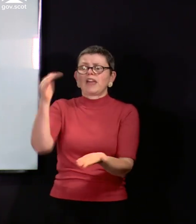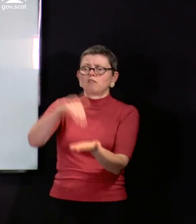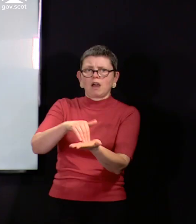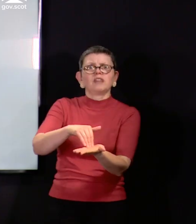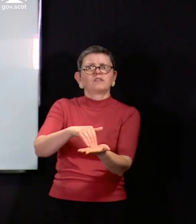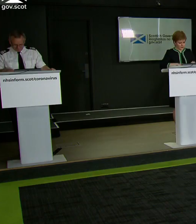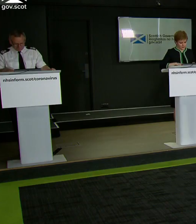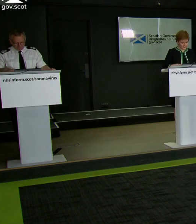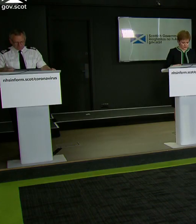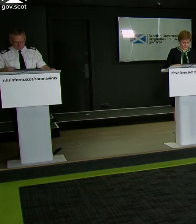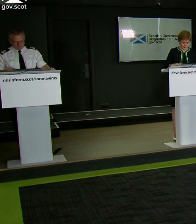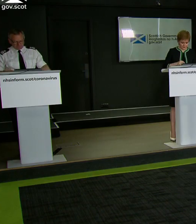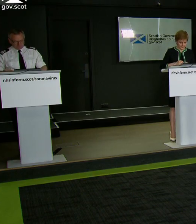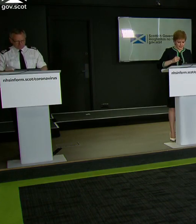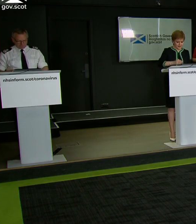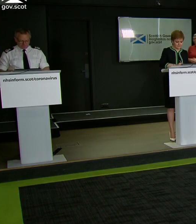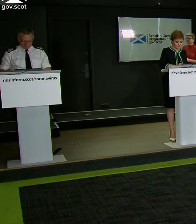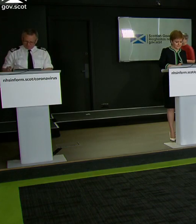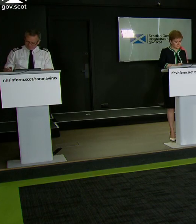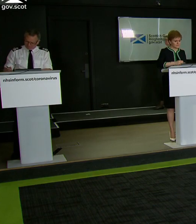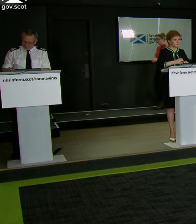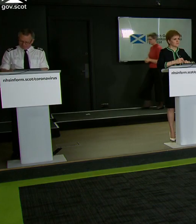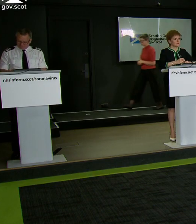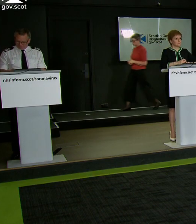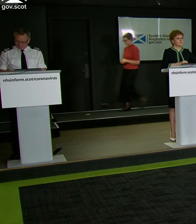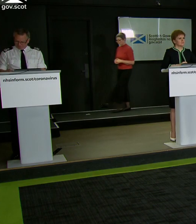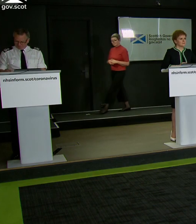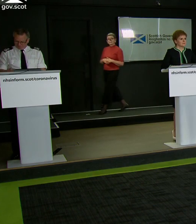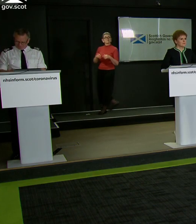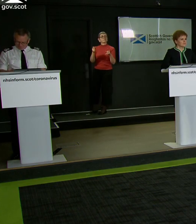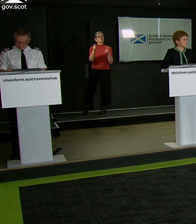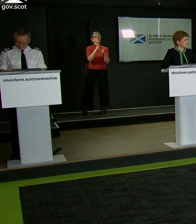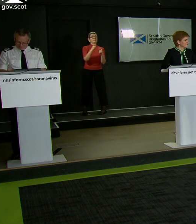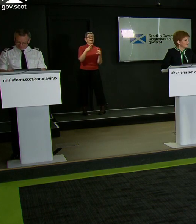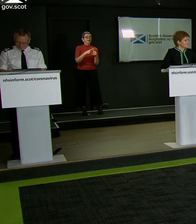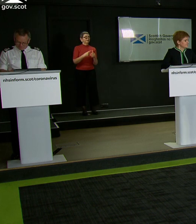Thank you, Katrine Bussey from PA.